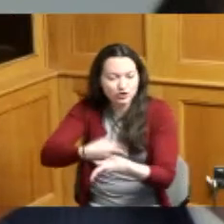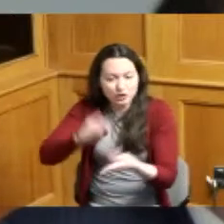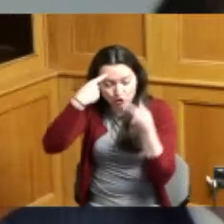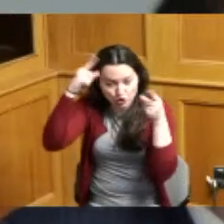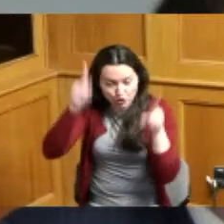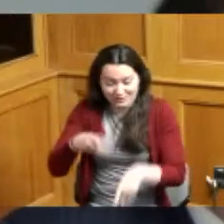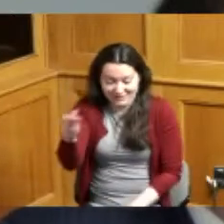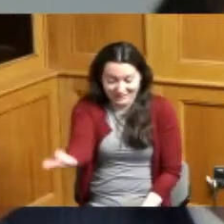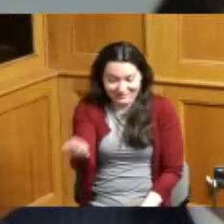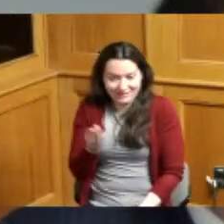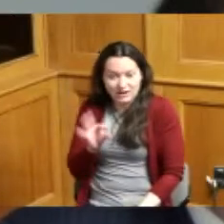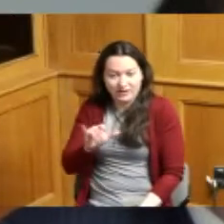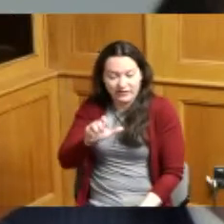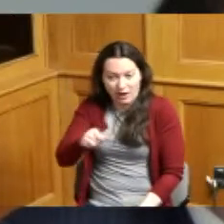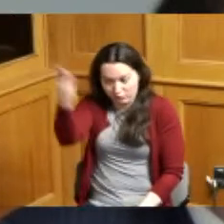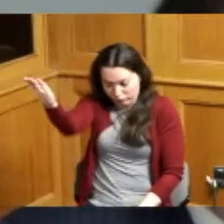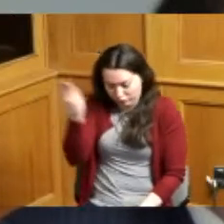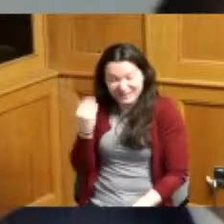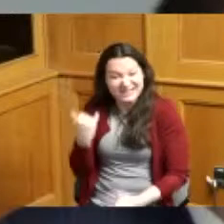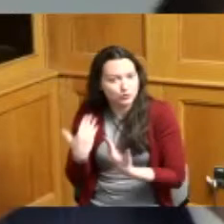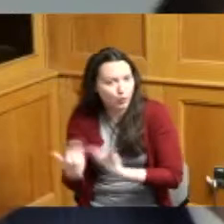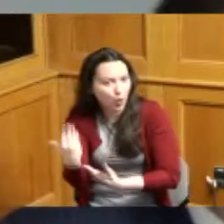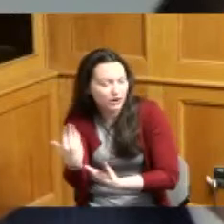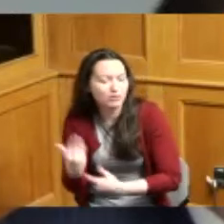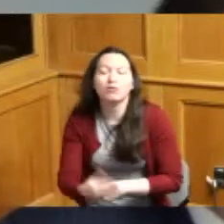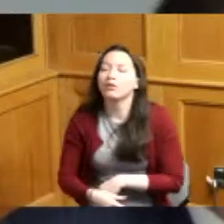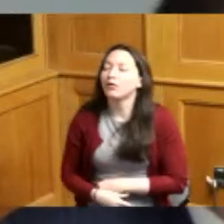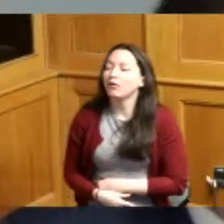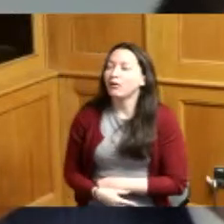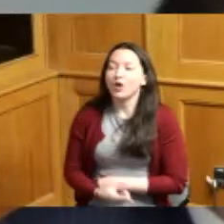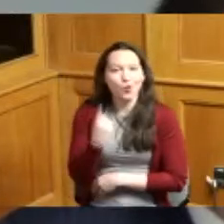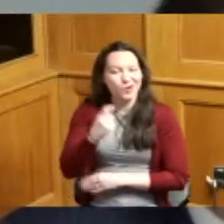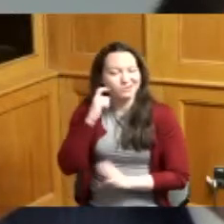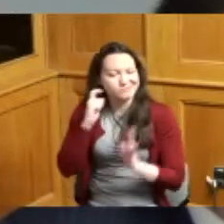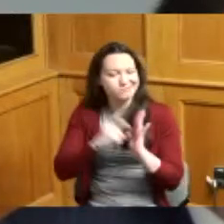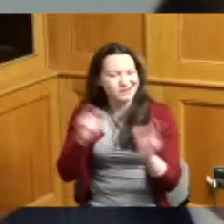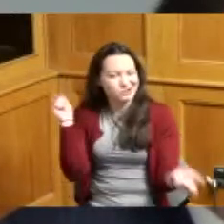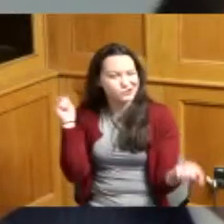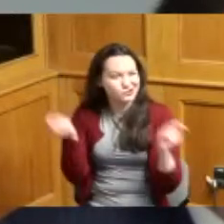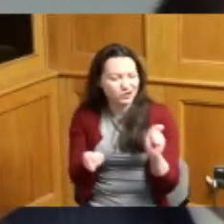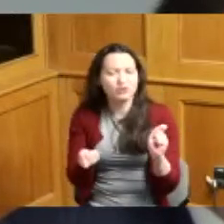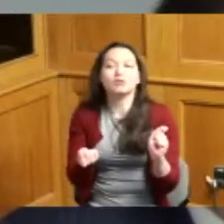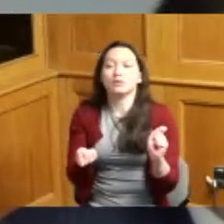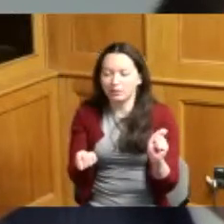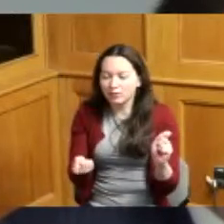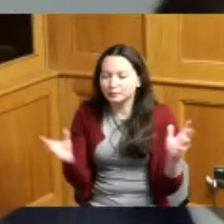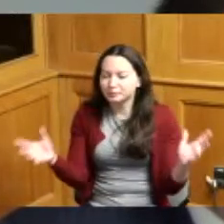from FIFA uh this morning uh that one of the changes that they have made to it was uh and